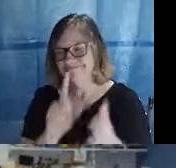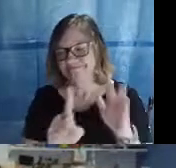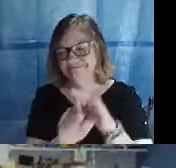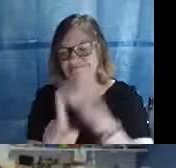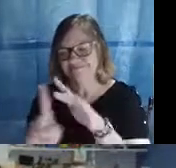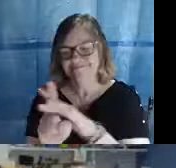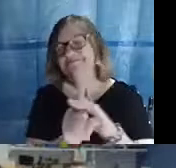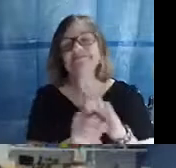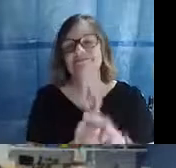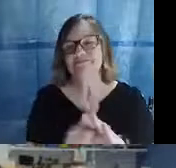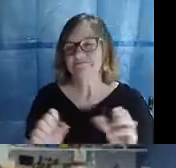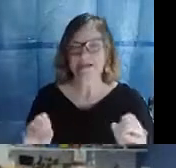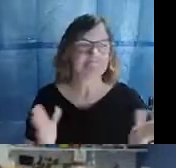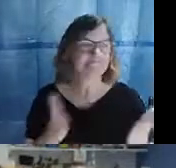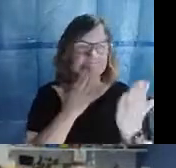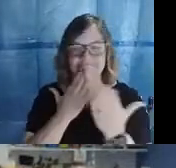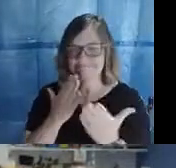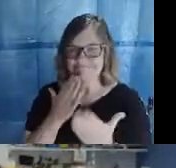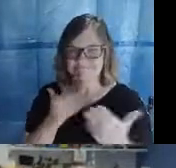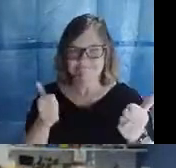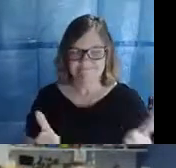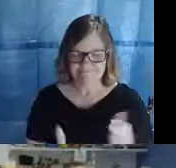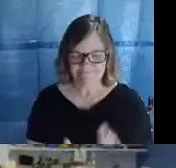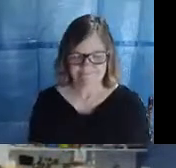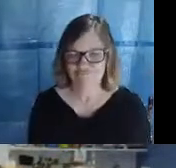Really, there may be situations that comes up. Thank you everyone!